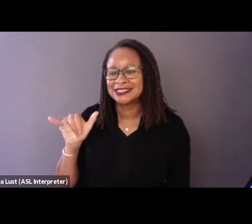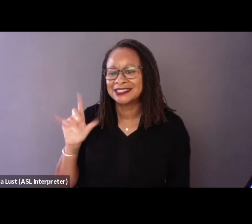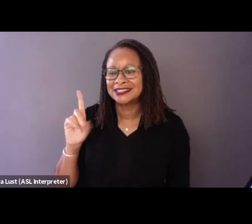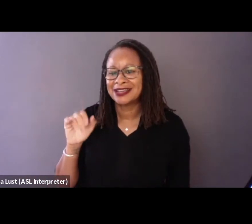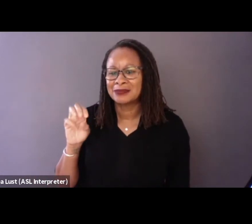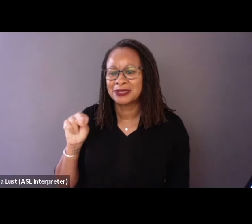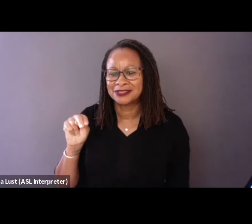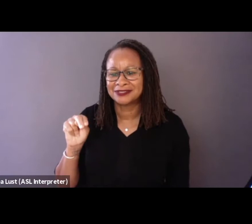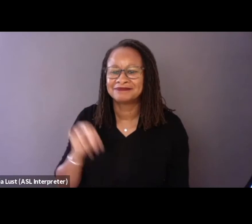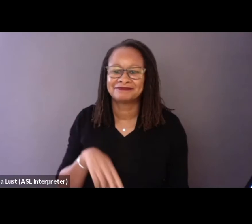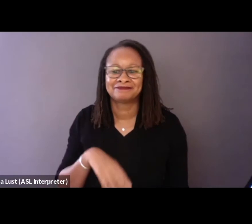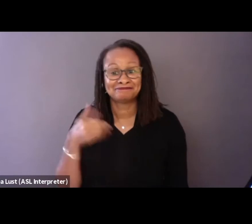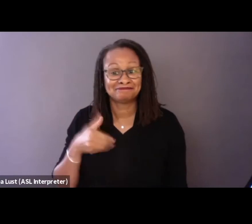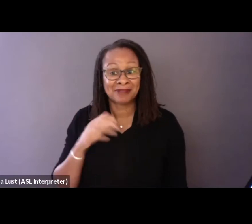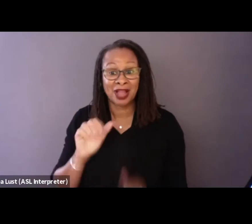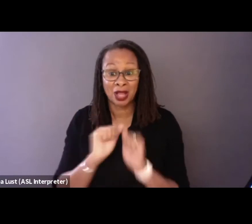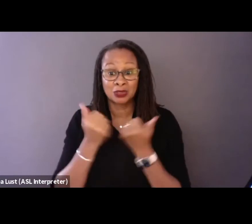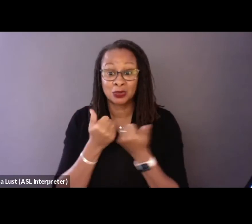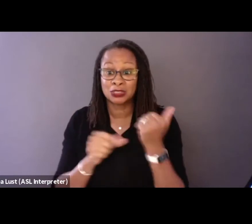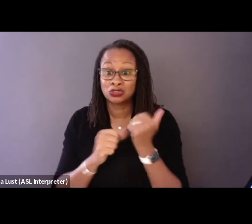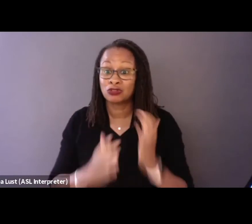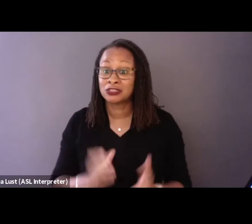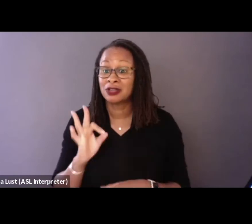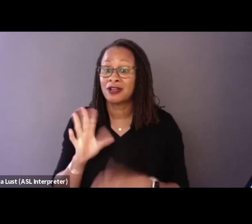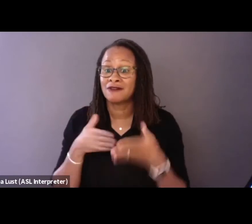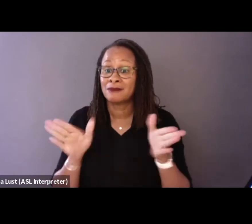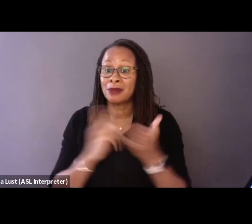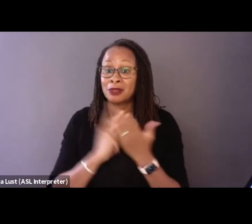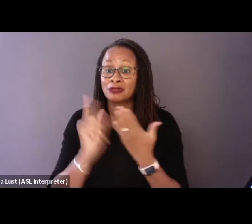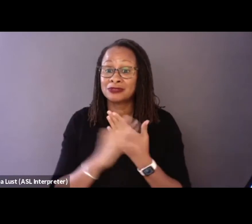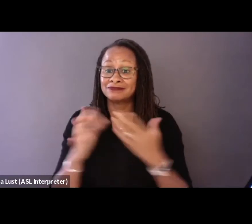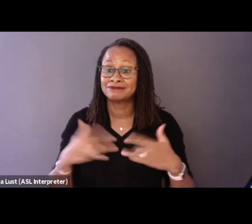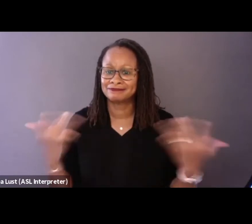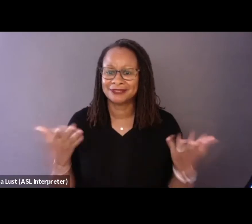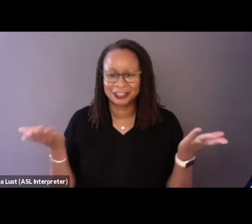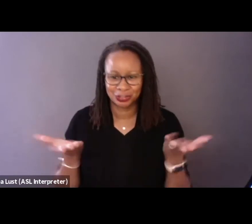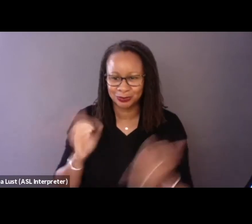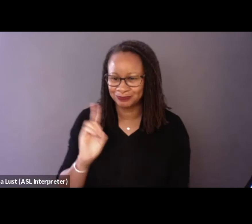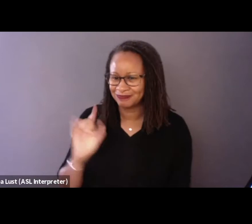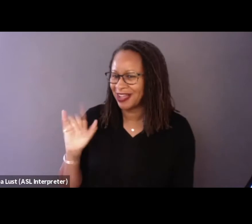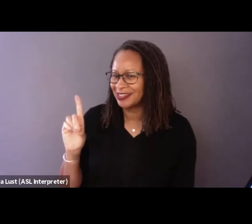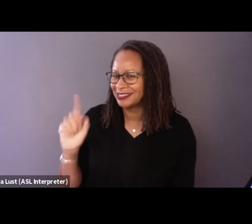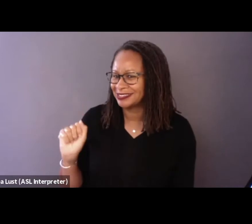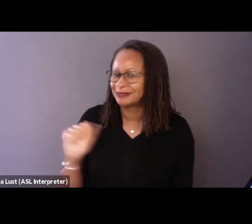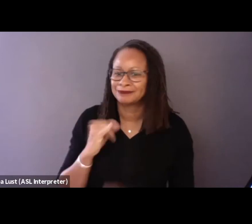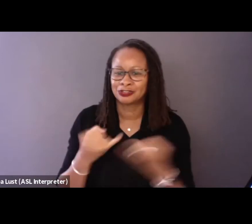I am the associate director of Public Programs & Events here at the International Documentary Association.